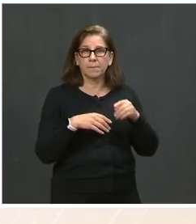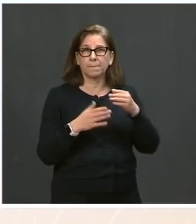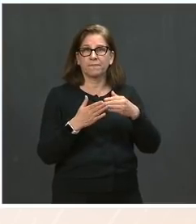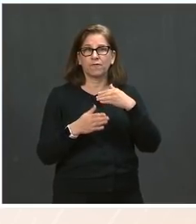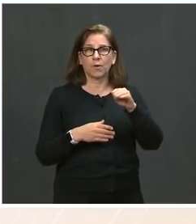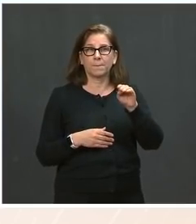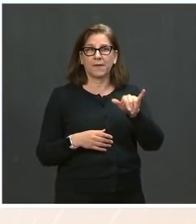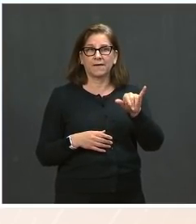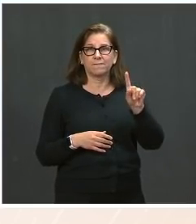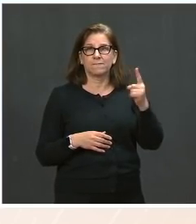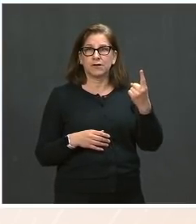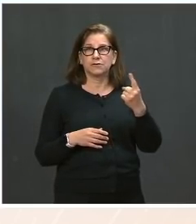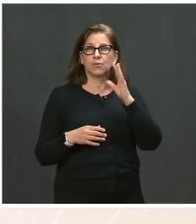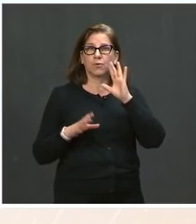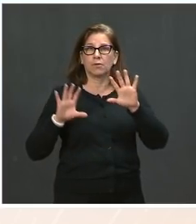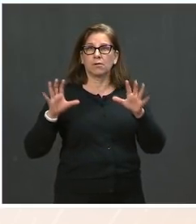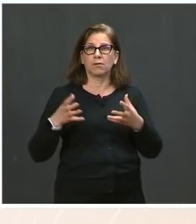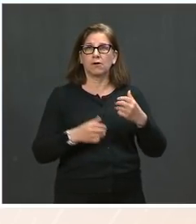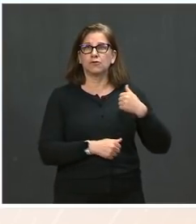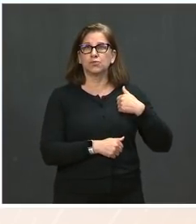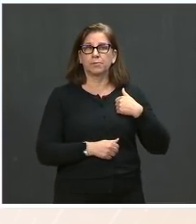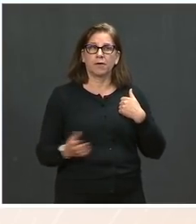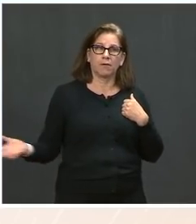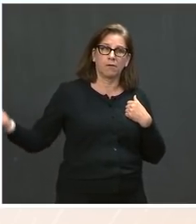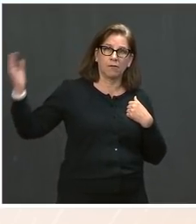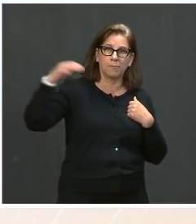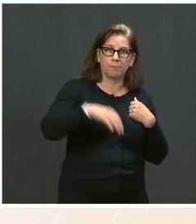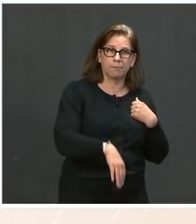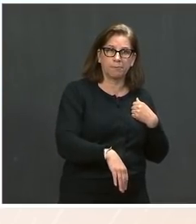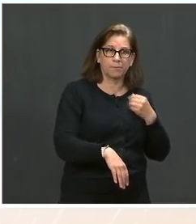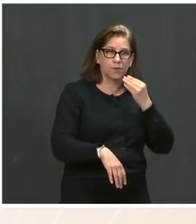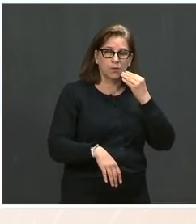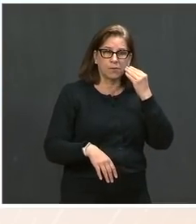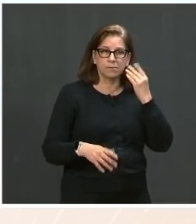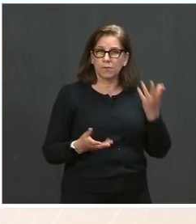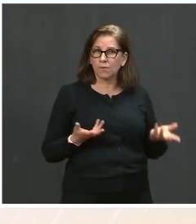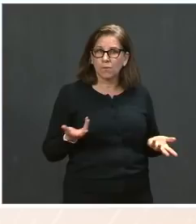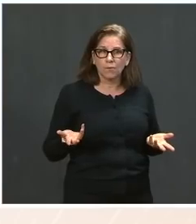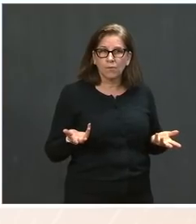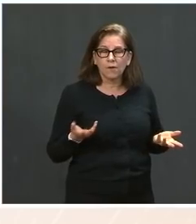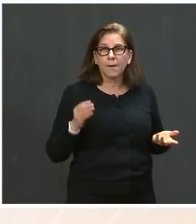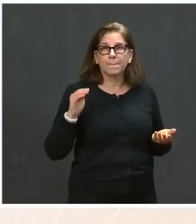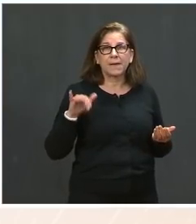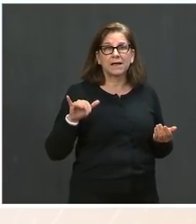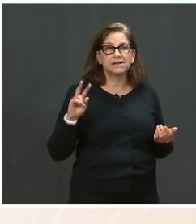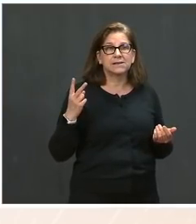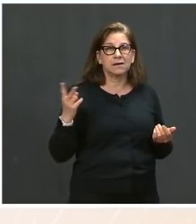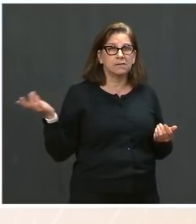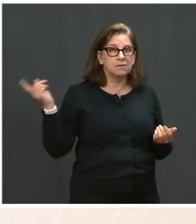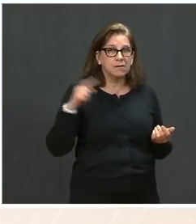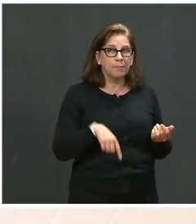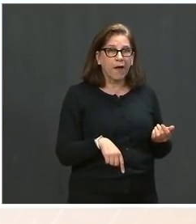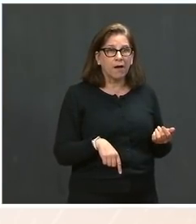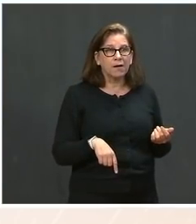that there will be troops there on May 2nd? And then in terms of -- what is the President's message to the American people?